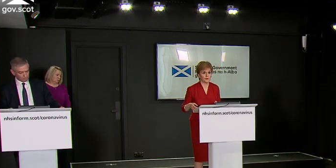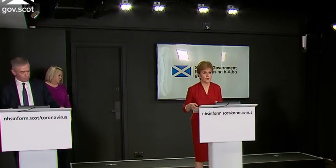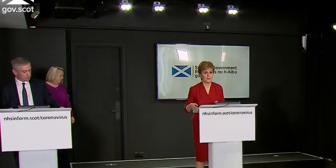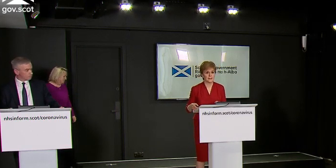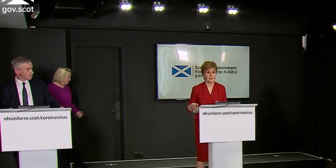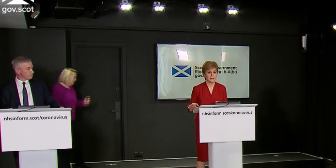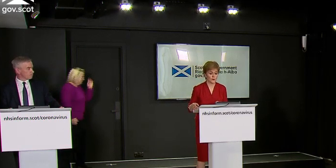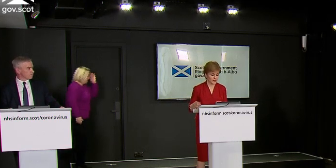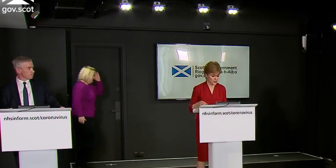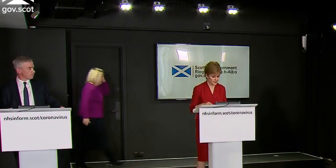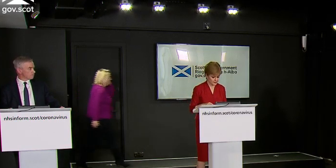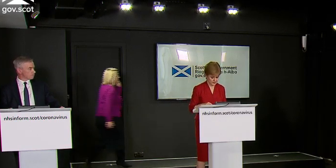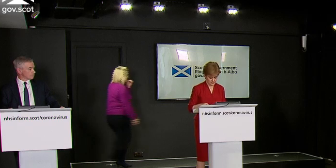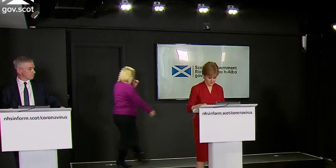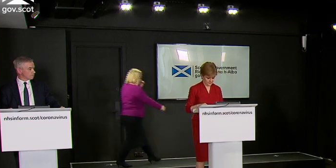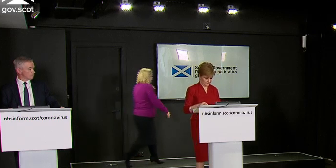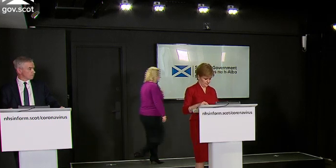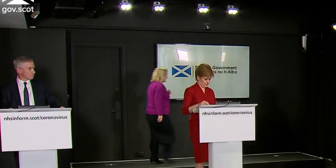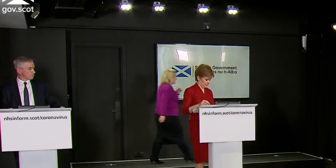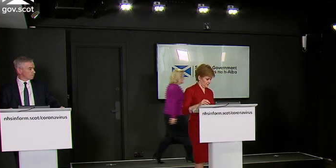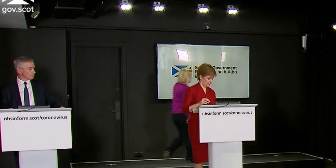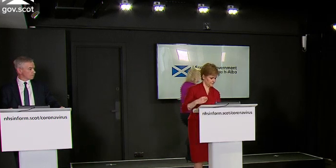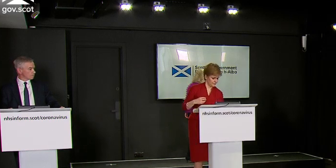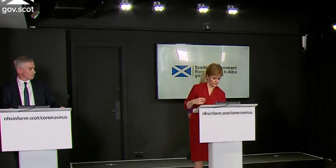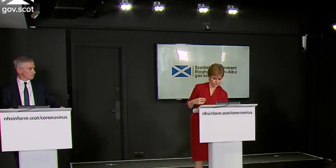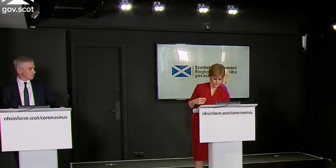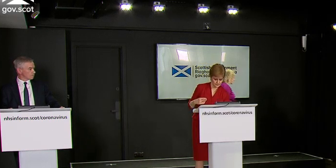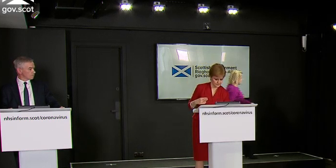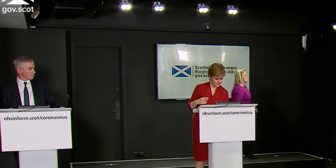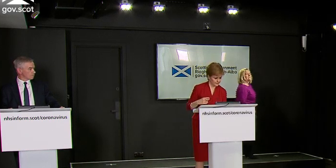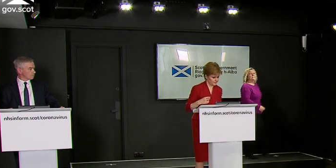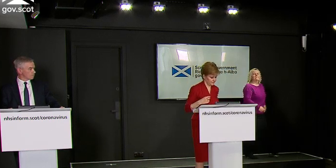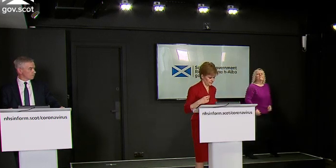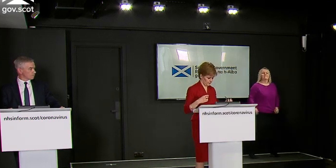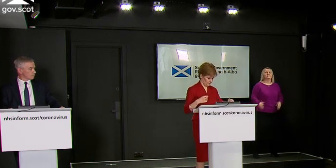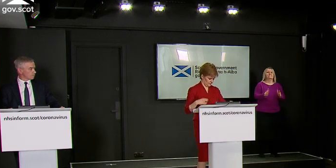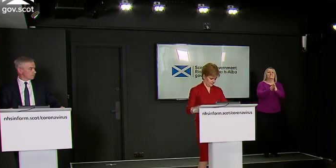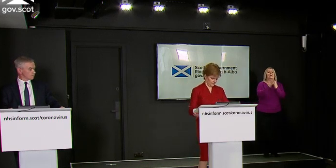before taking questions. Thank you very much First Minister. Can I also start by